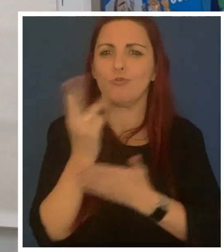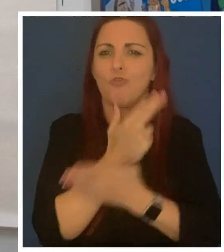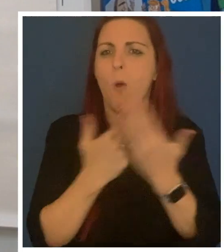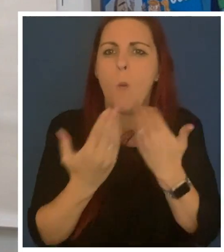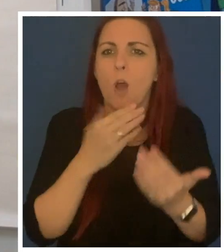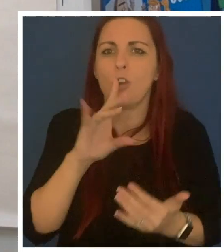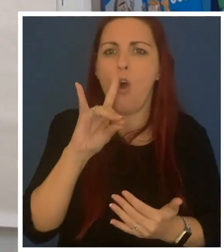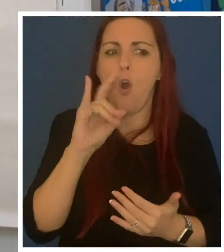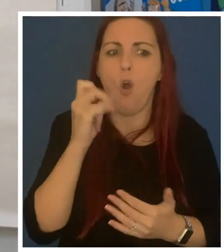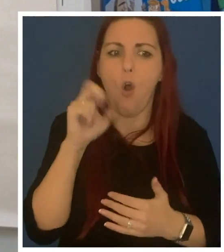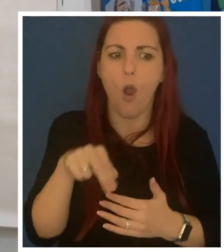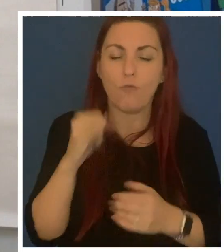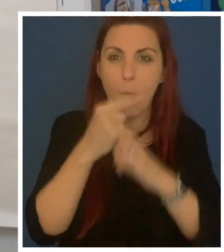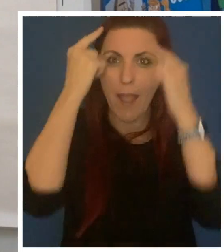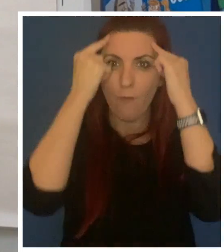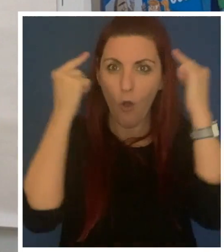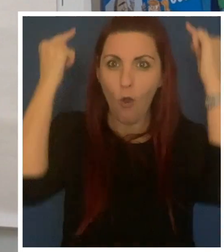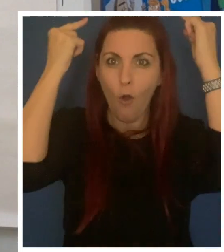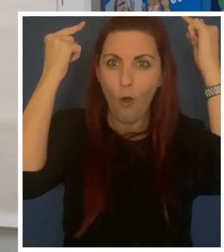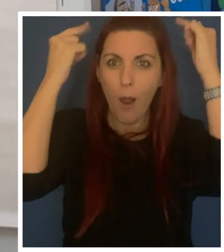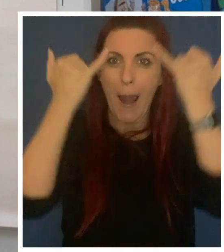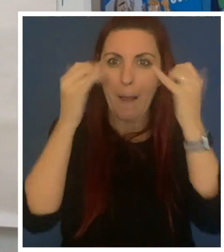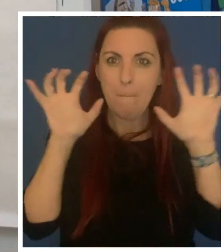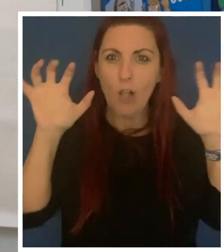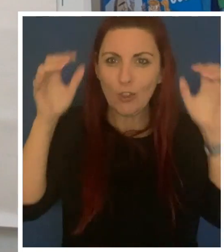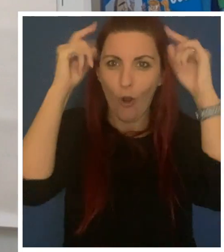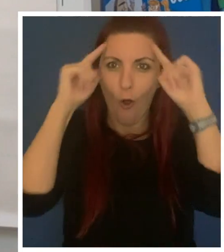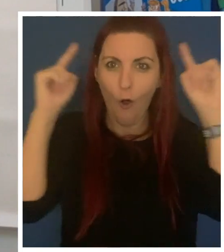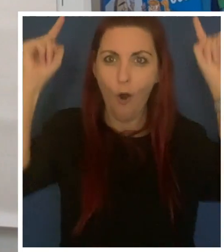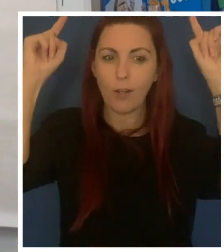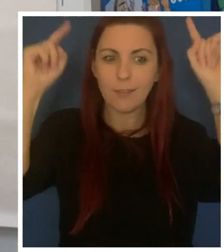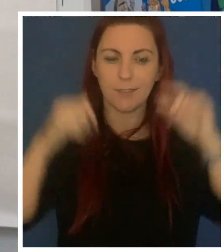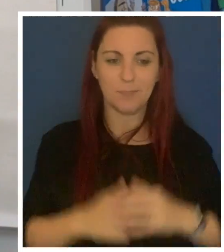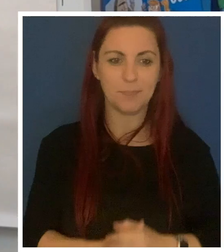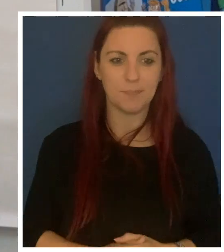little green monster, he has these little green monster horns so we're going to draw his horns next.